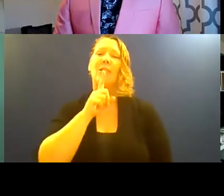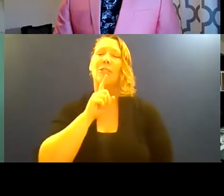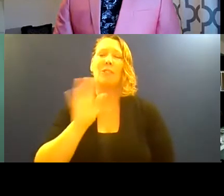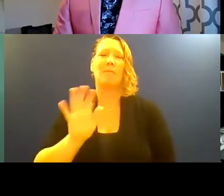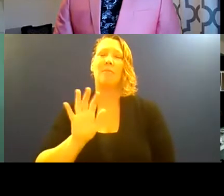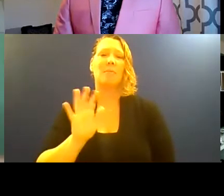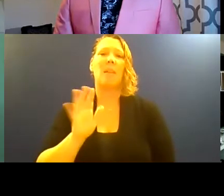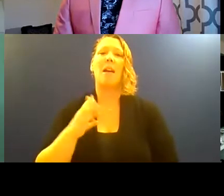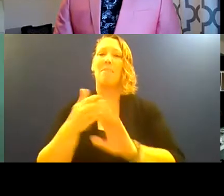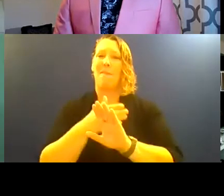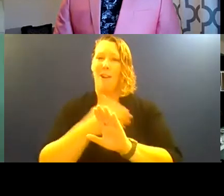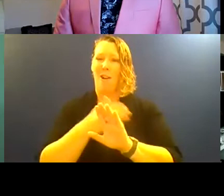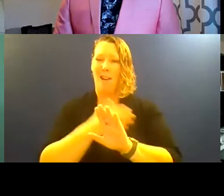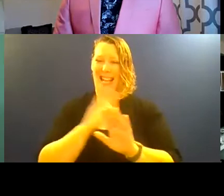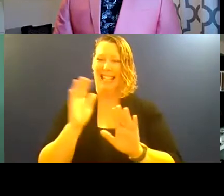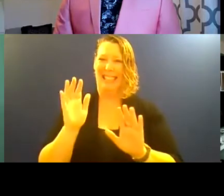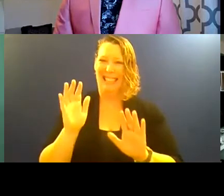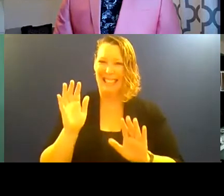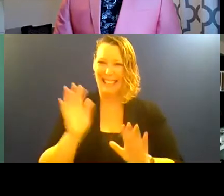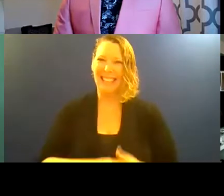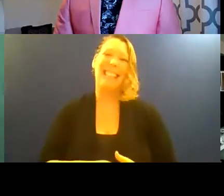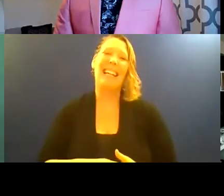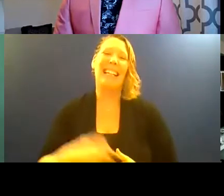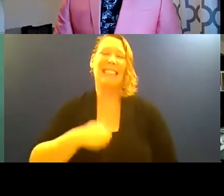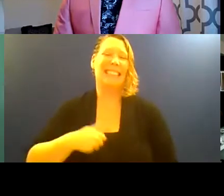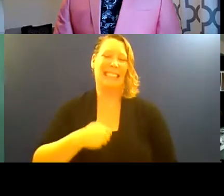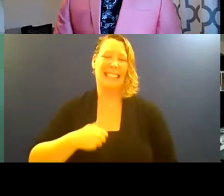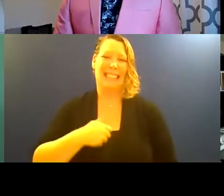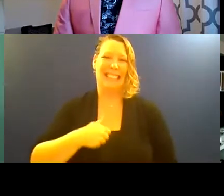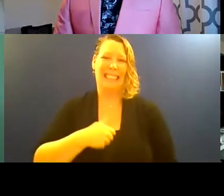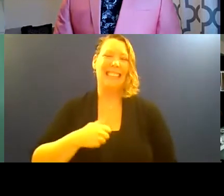Actually Actually before this. So,